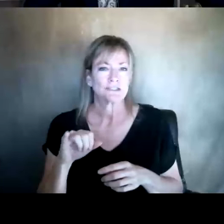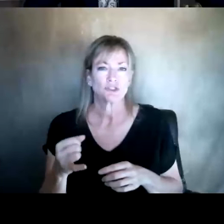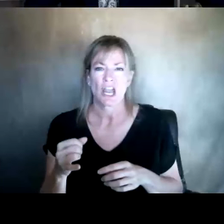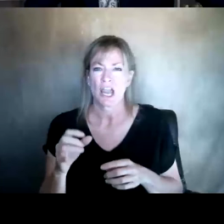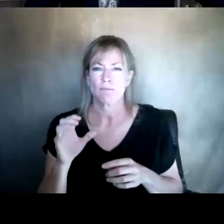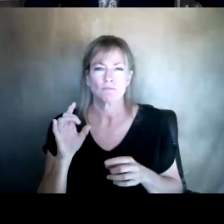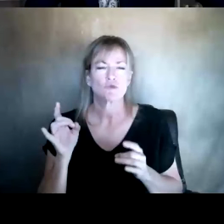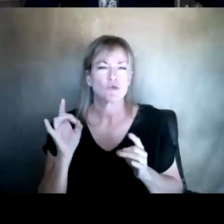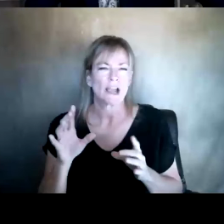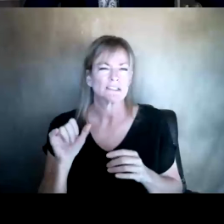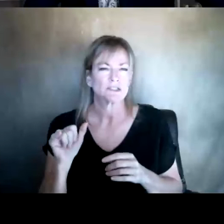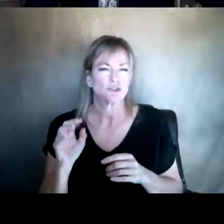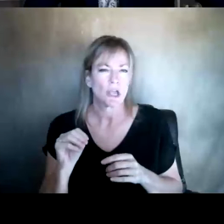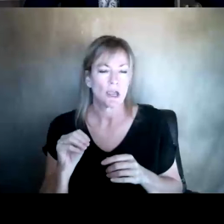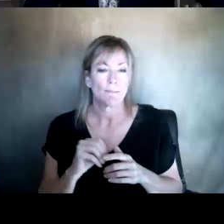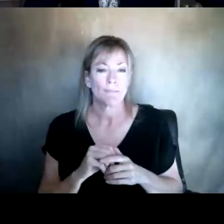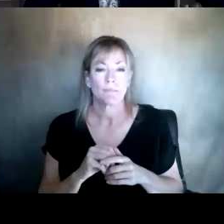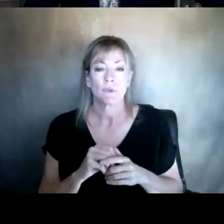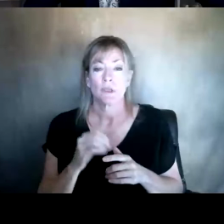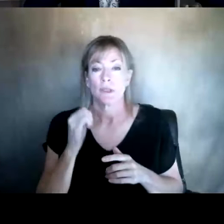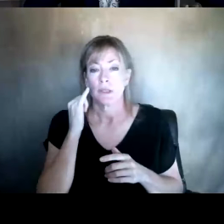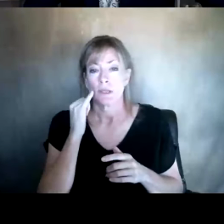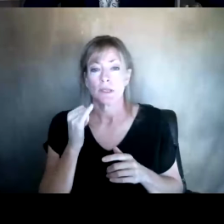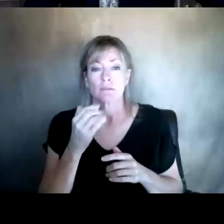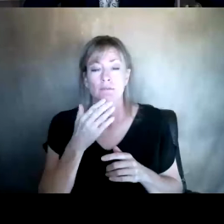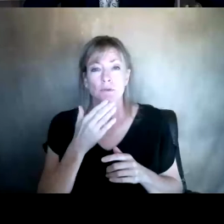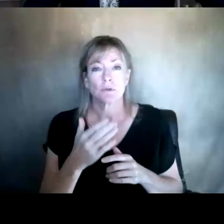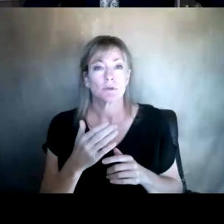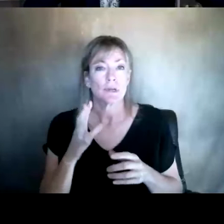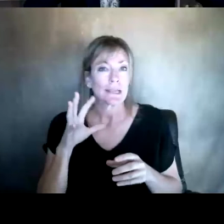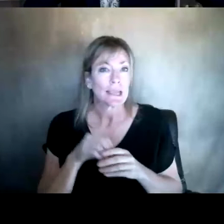THE MEANINGFUL ENGAGEMENT WITH THE PEER SUPPORTS IN THIS